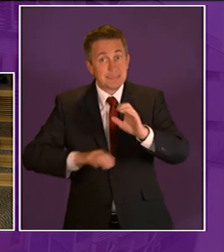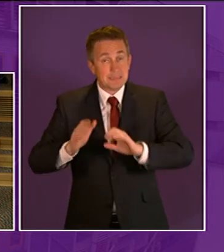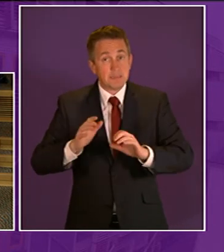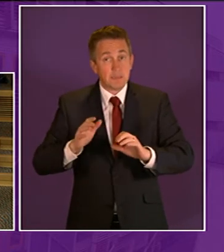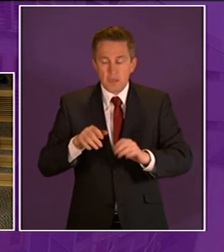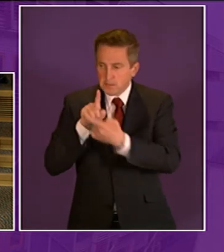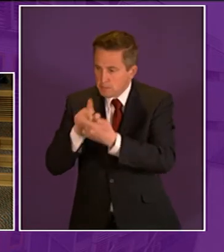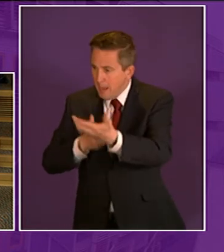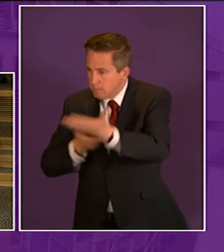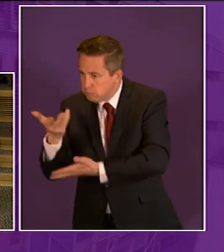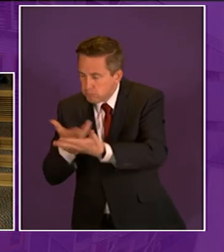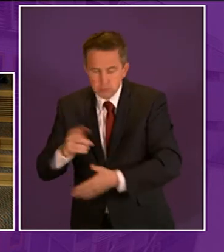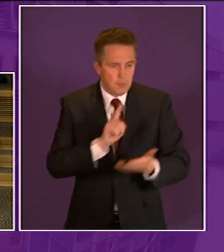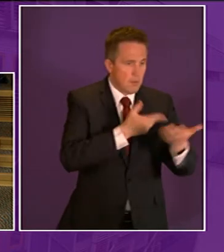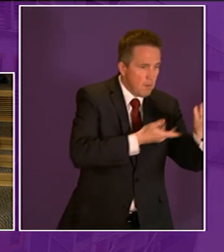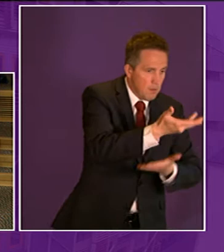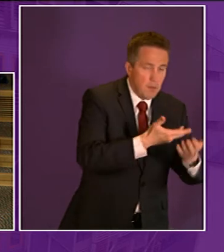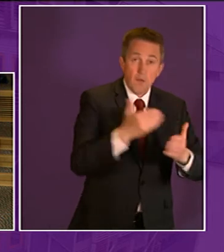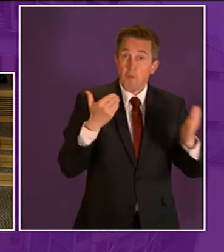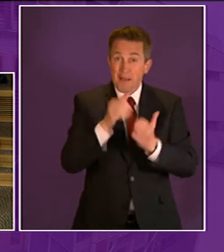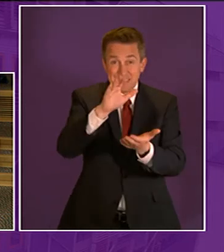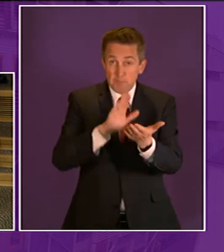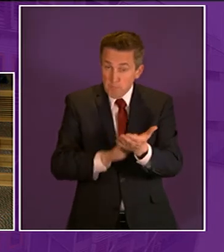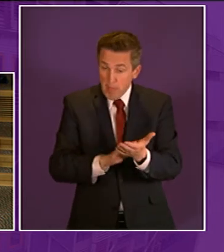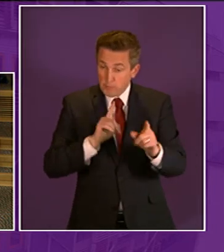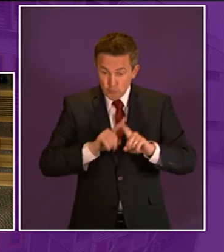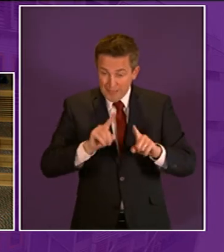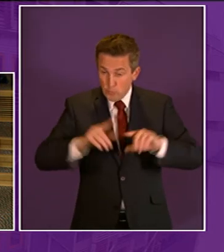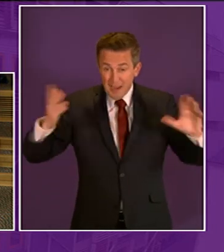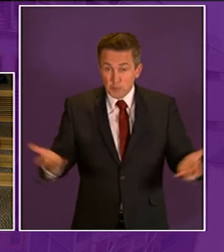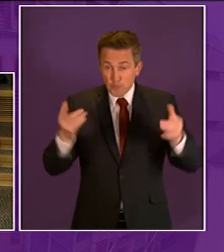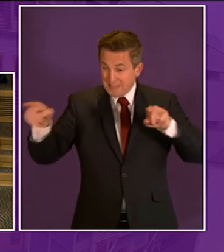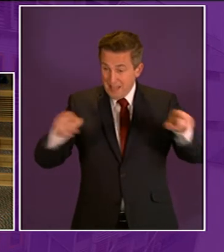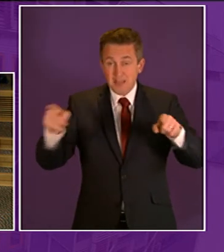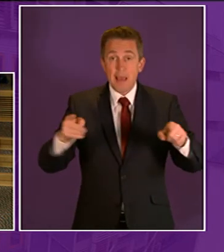several occasions in the past six months to encourage and facilitate a resolution.